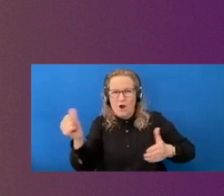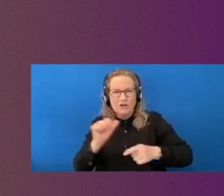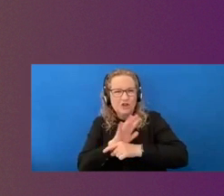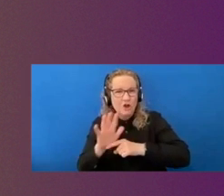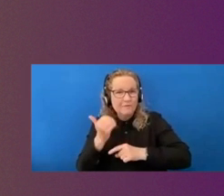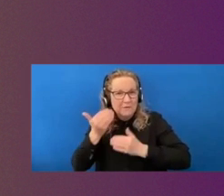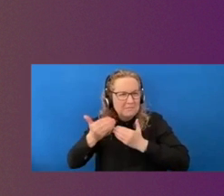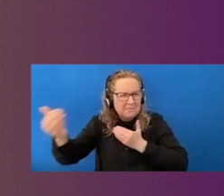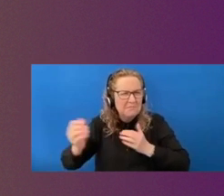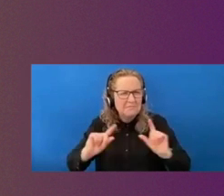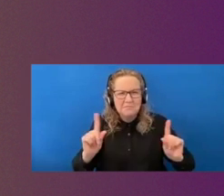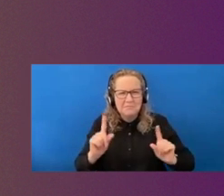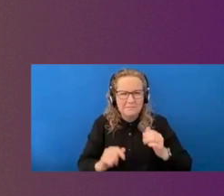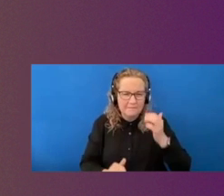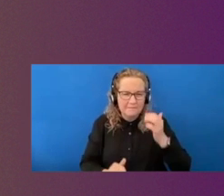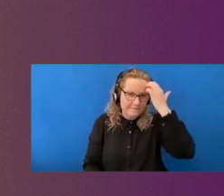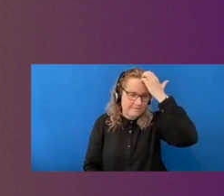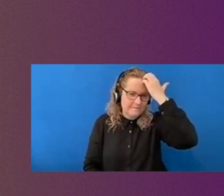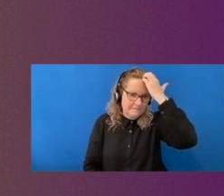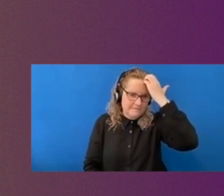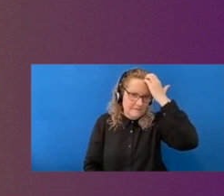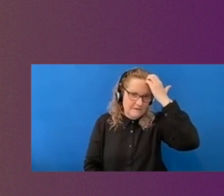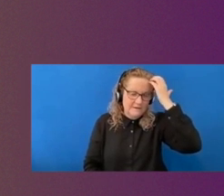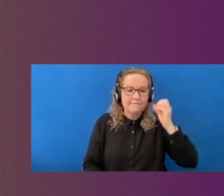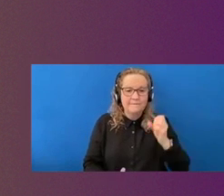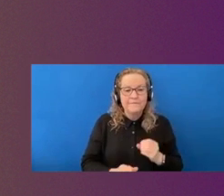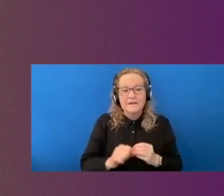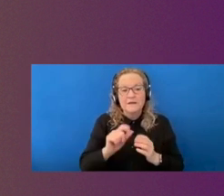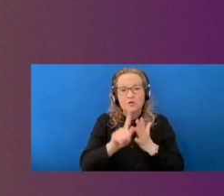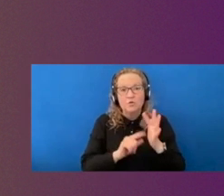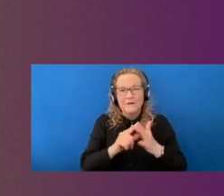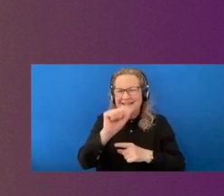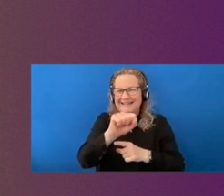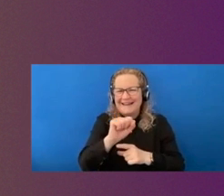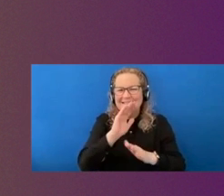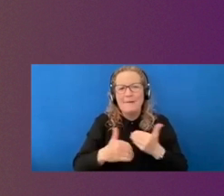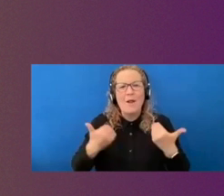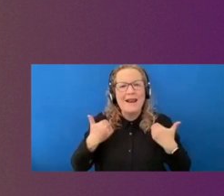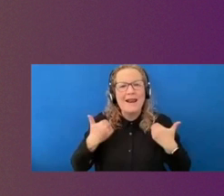yeah um so again I think it goes back to the concept of lived experience where those people